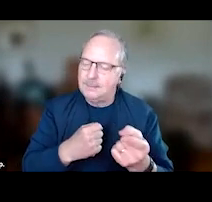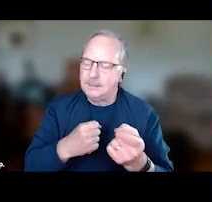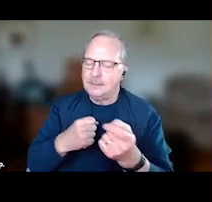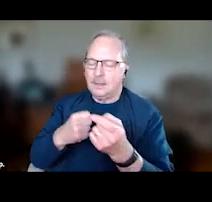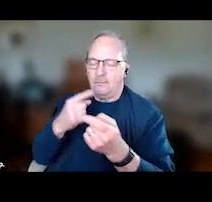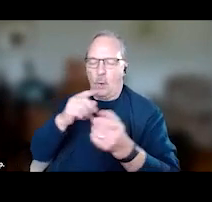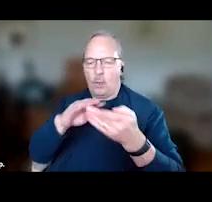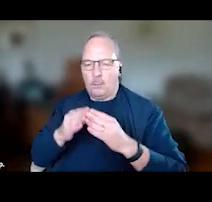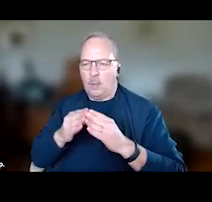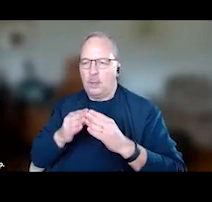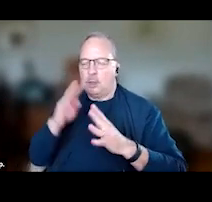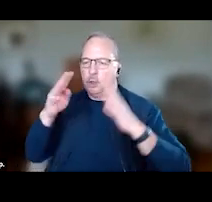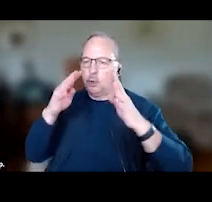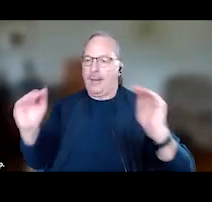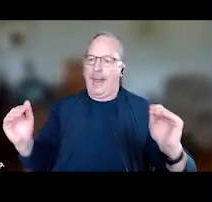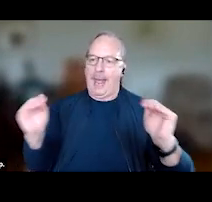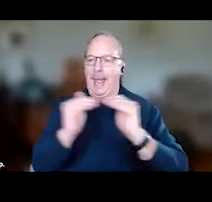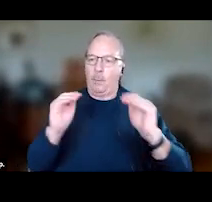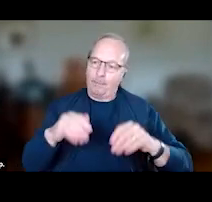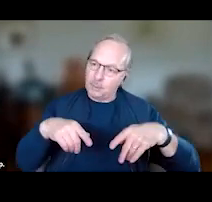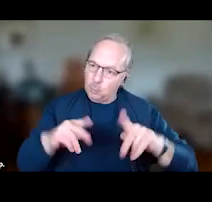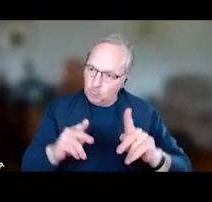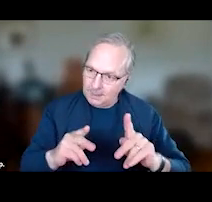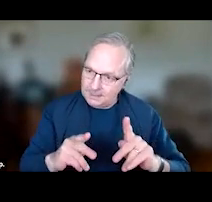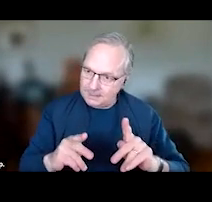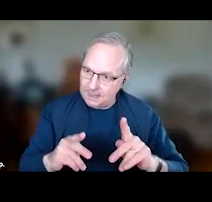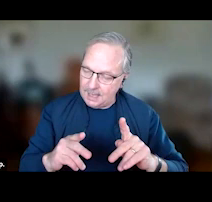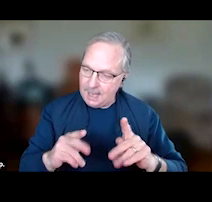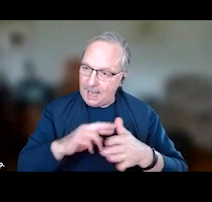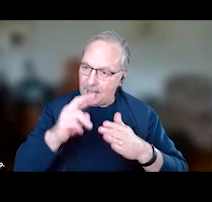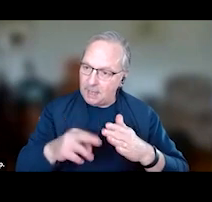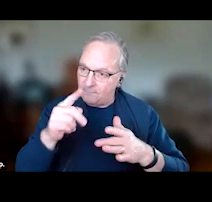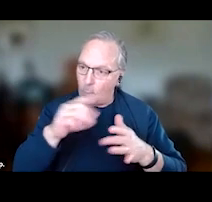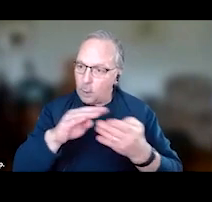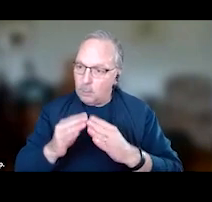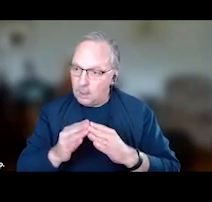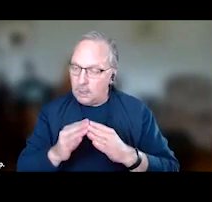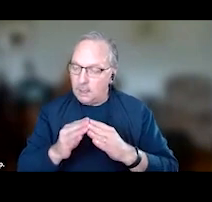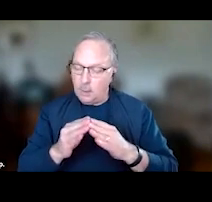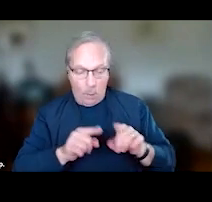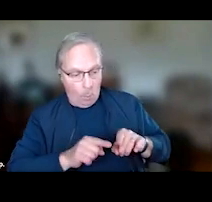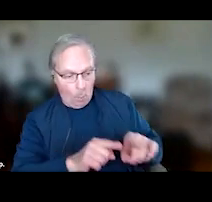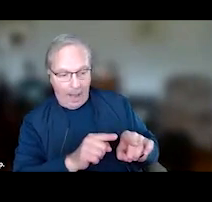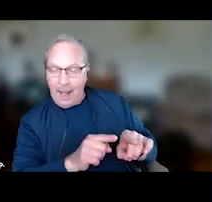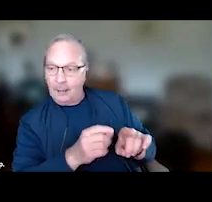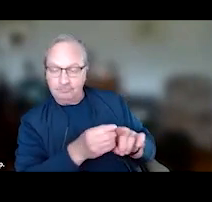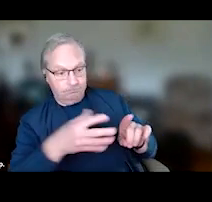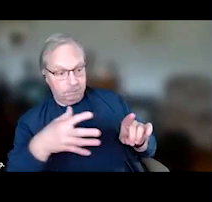to create equitable opportunities and outcome for the community while amplifying community voice.